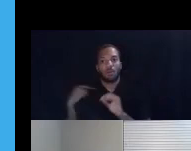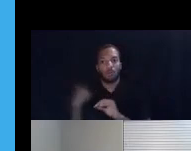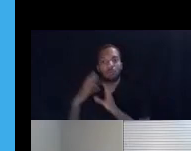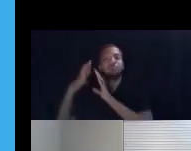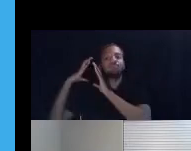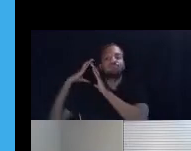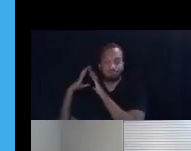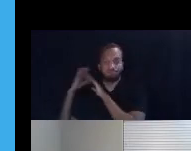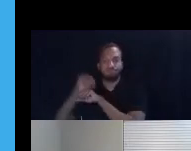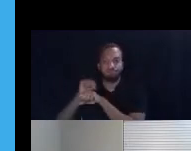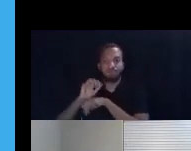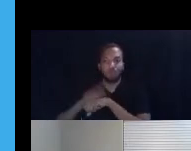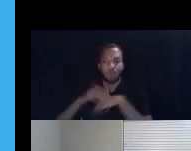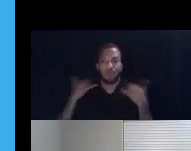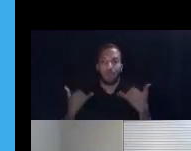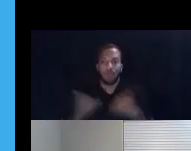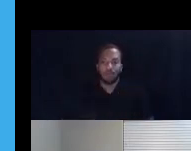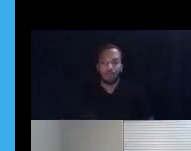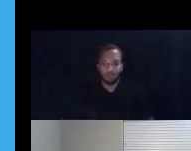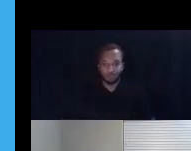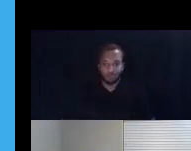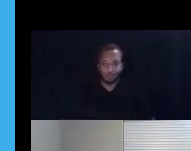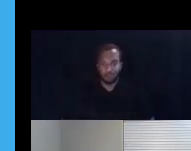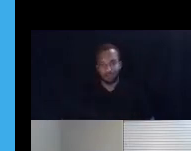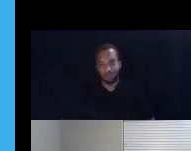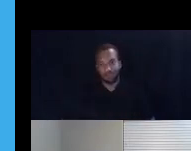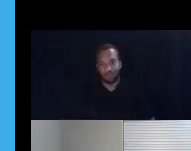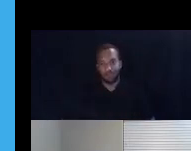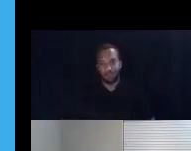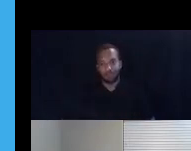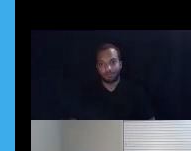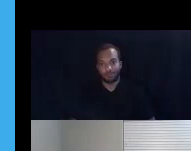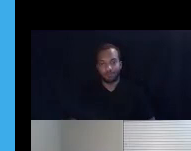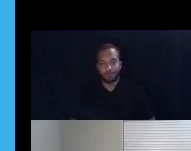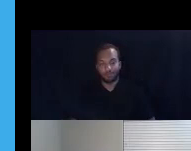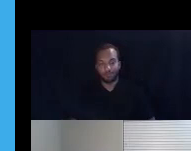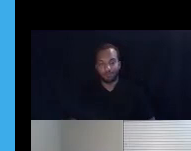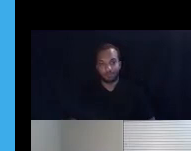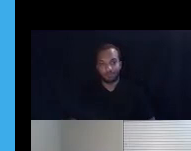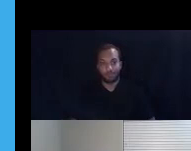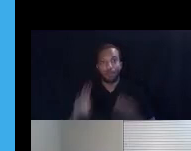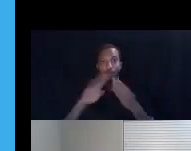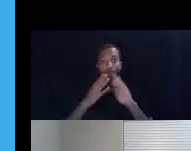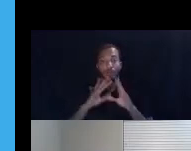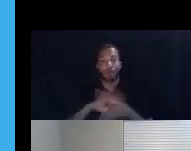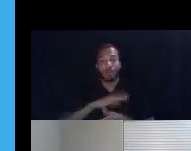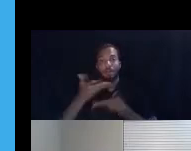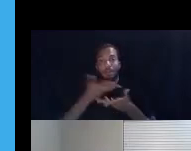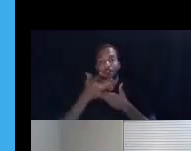And other pieces of work as well. And then in terms of community engagement opportunities